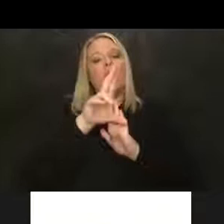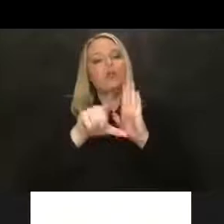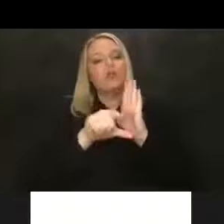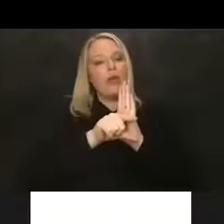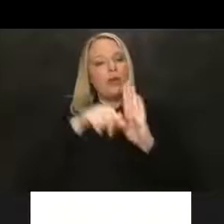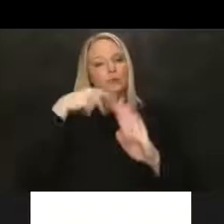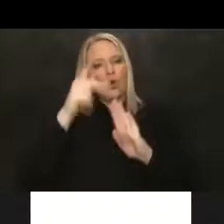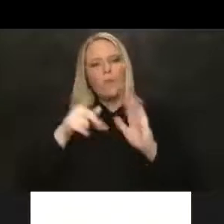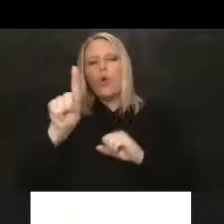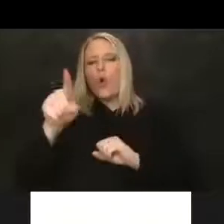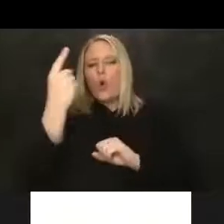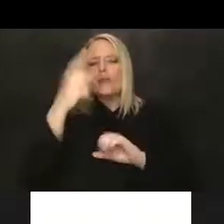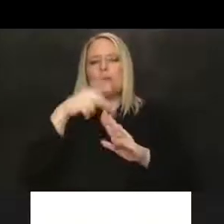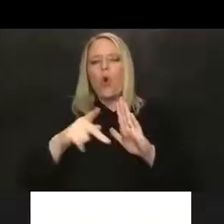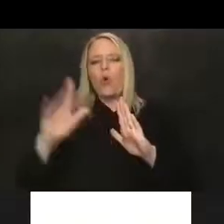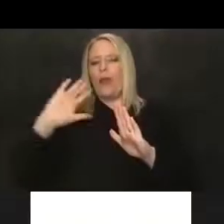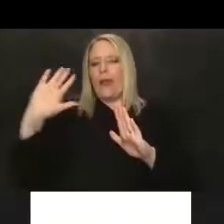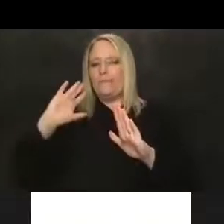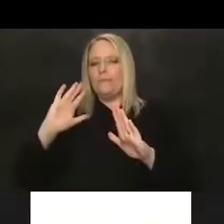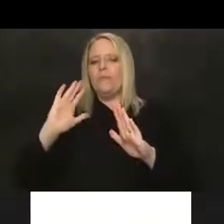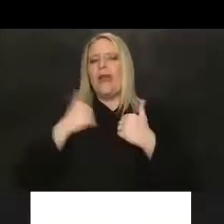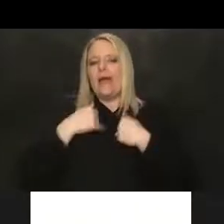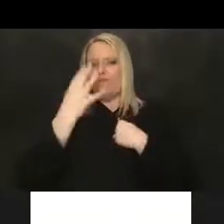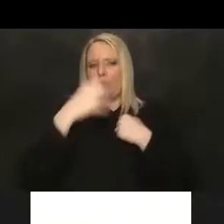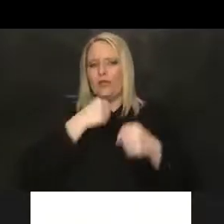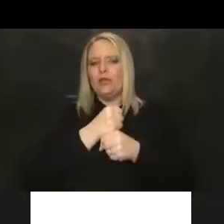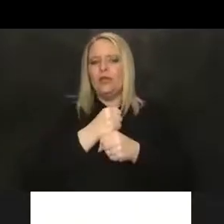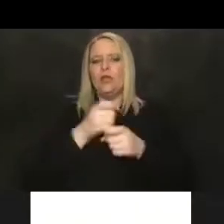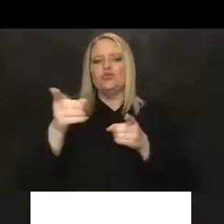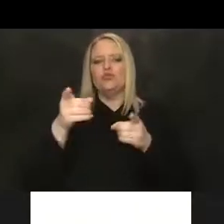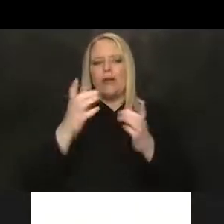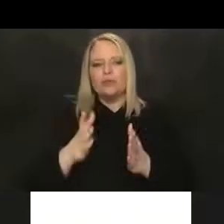program in the country at the time that had a four-year directing curriculum. A lot of the